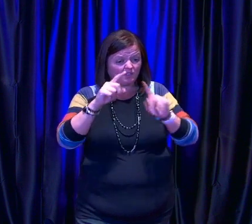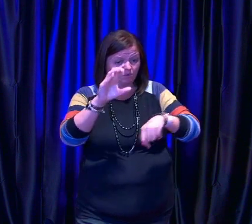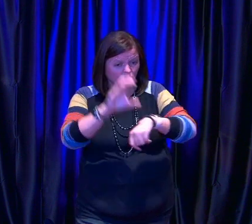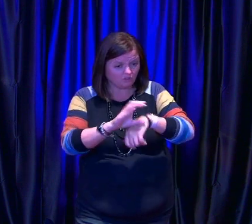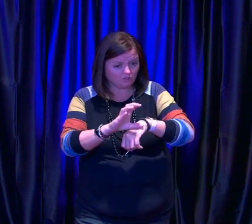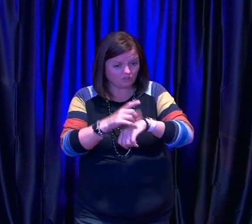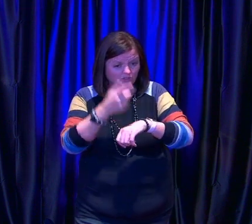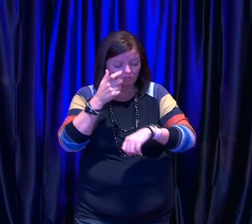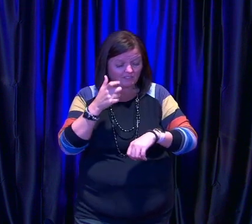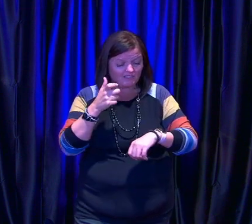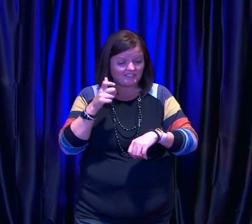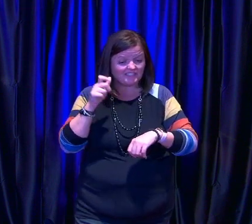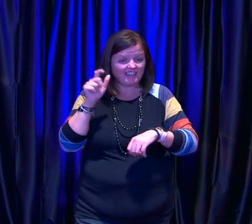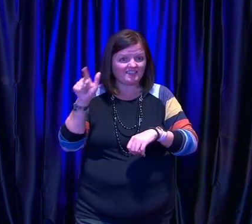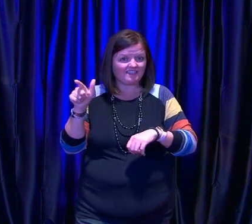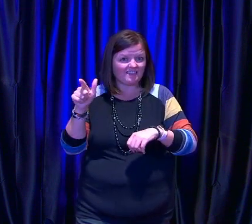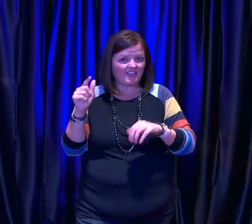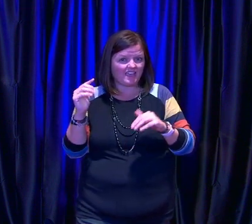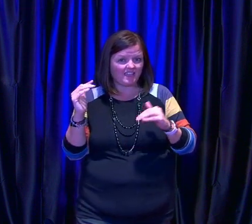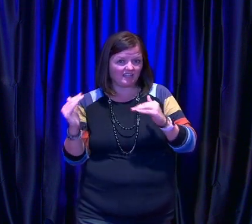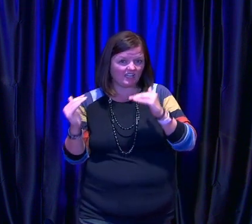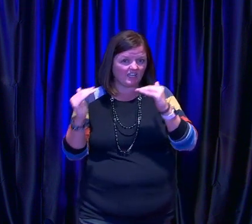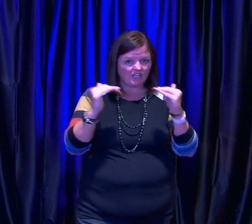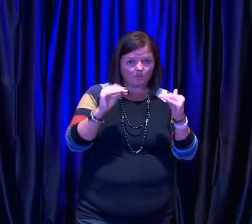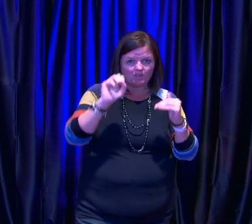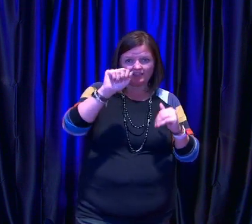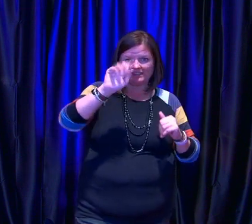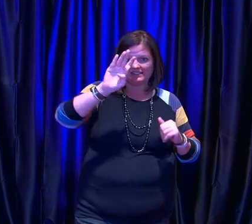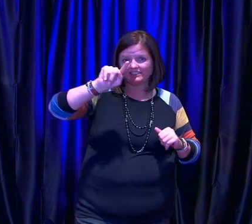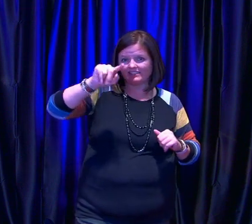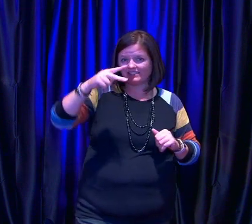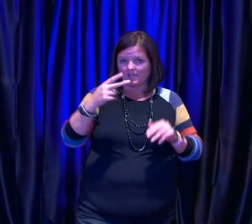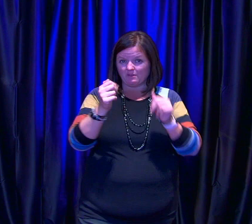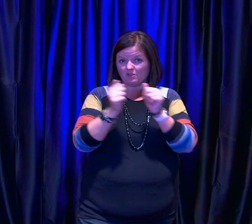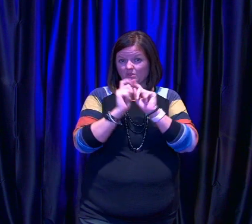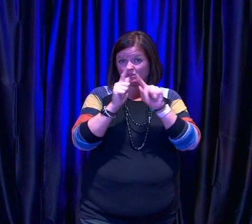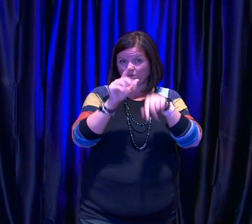because they equate the the sabbath rest with going to church and